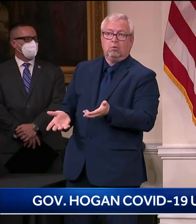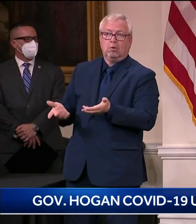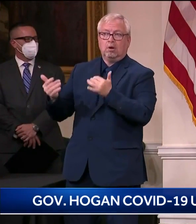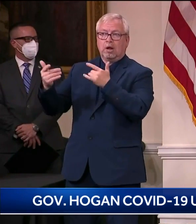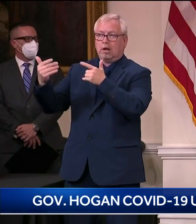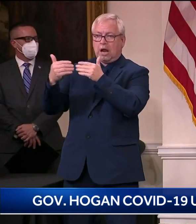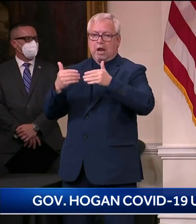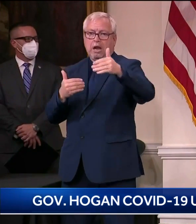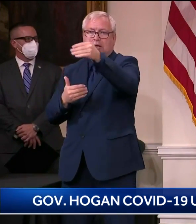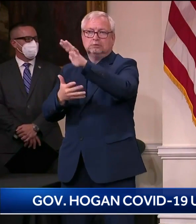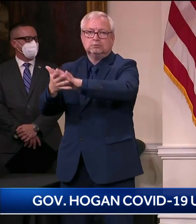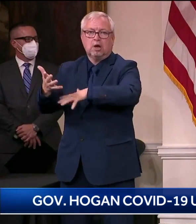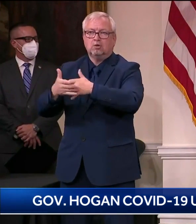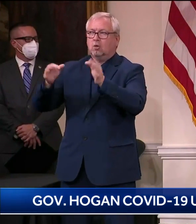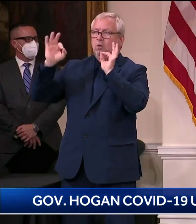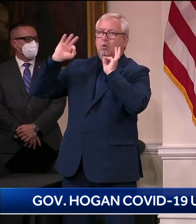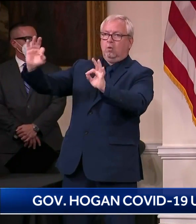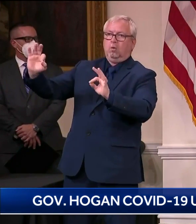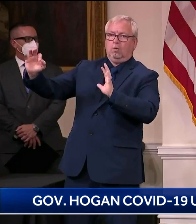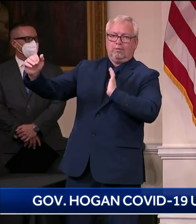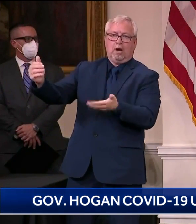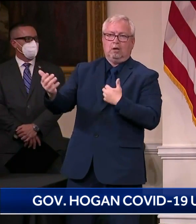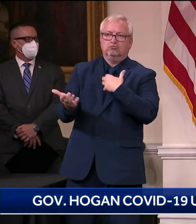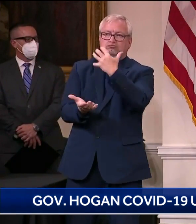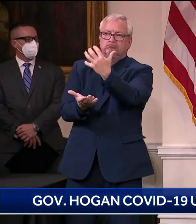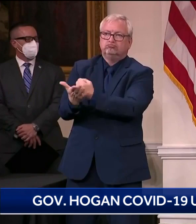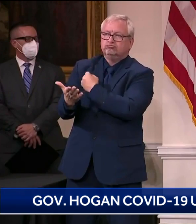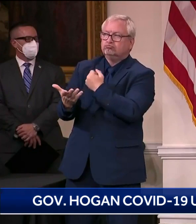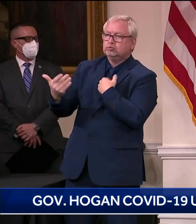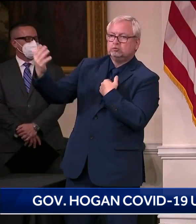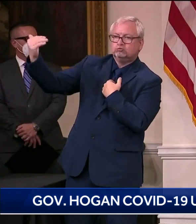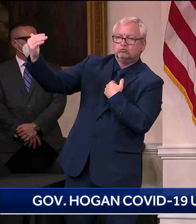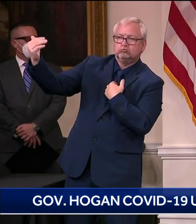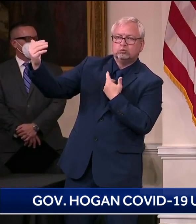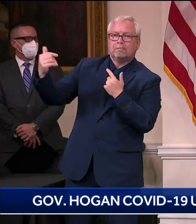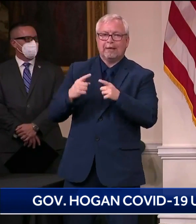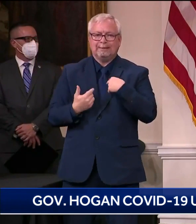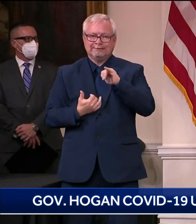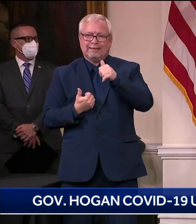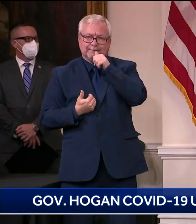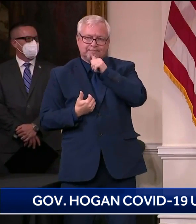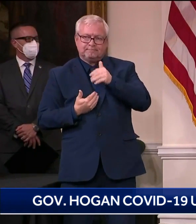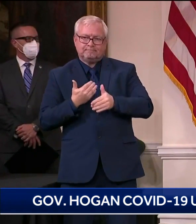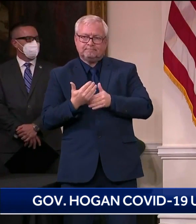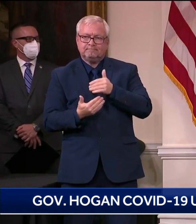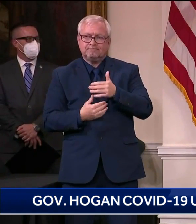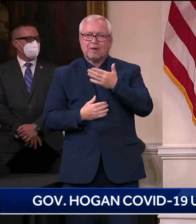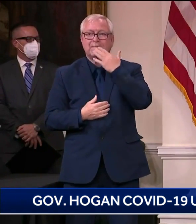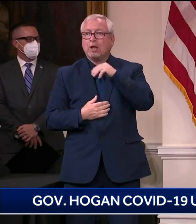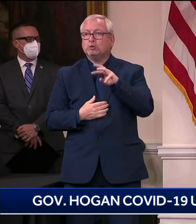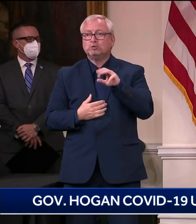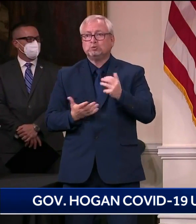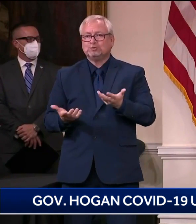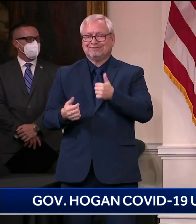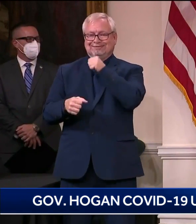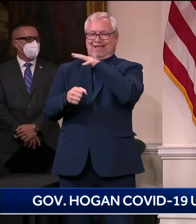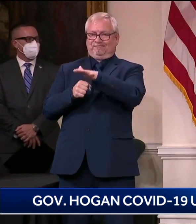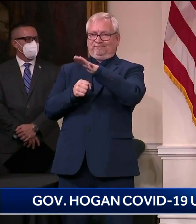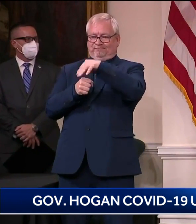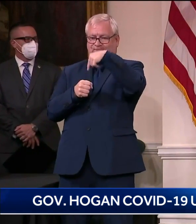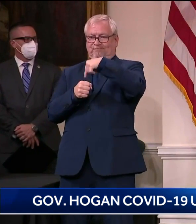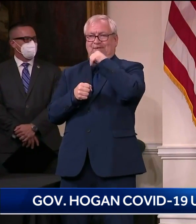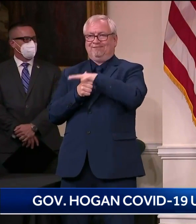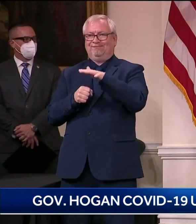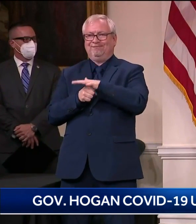THE GOOD NEWS IS THEY HAVE GREAT VACCINE AND THEY ARE YEARS AHEAD OF SCHEDULE AND WE ARE GOING TO GET SOME RELATIVELY FAST.